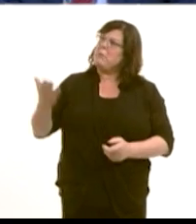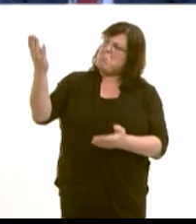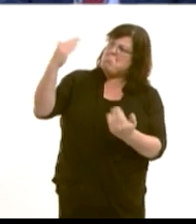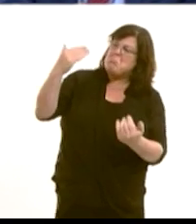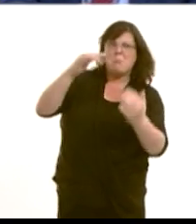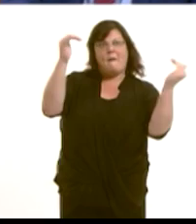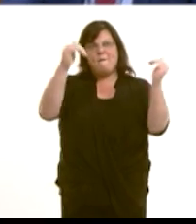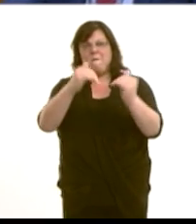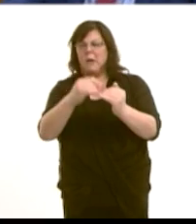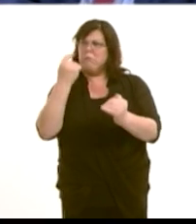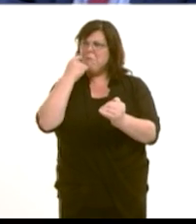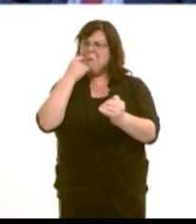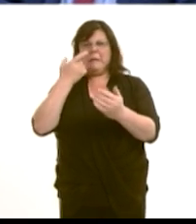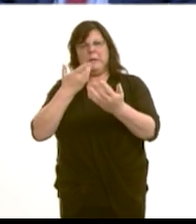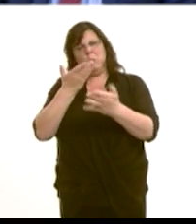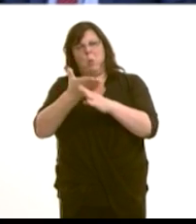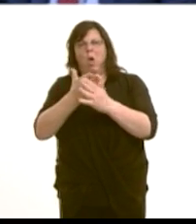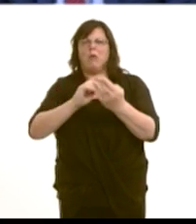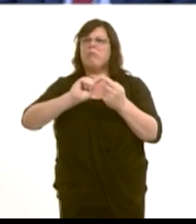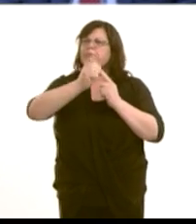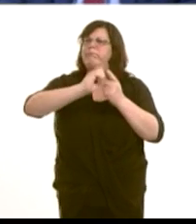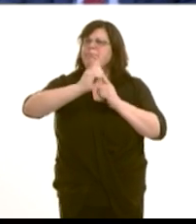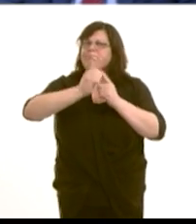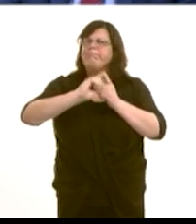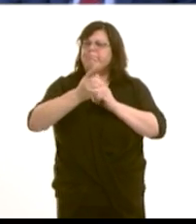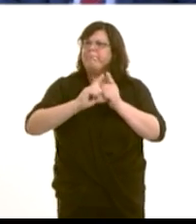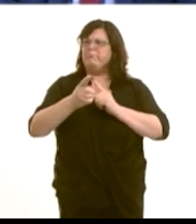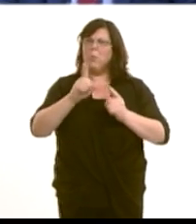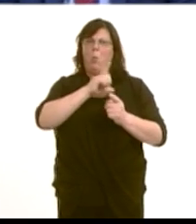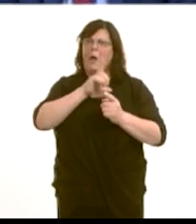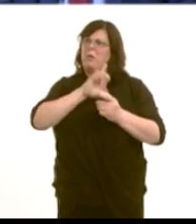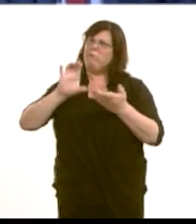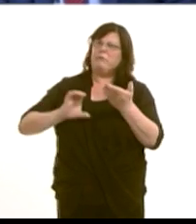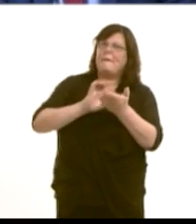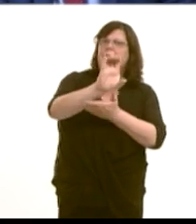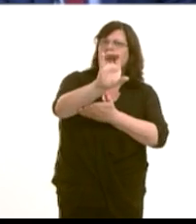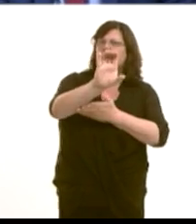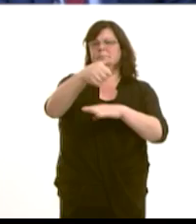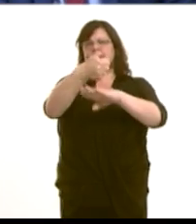connected to the wider economy of south-east Wales and therefore they are communities that should be invested in.